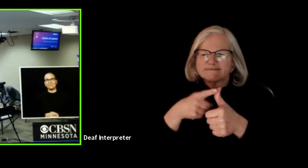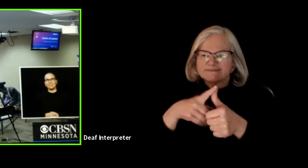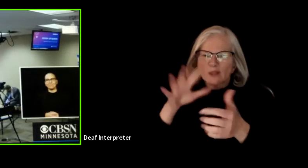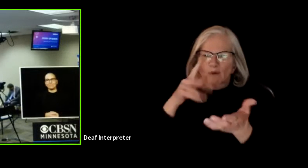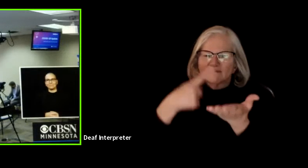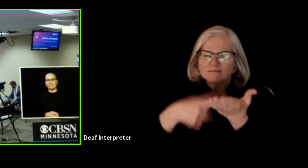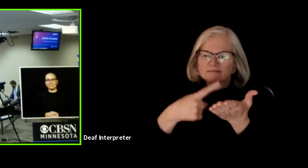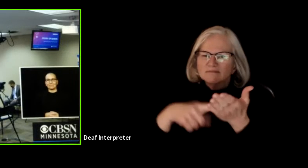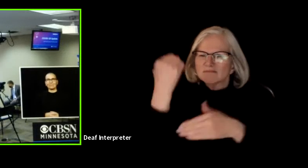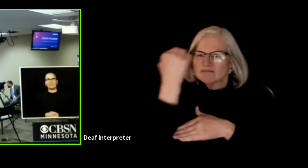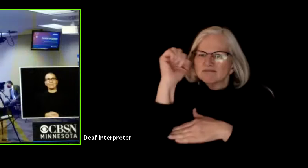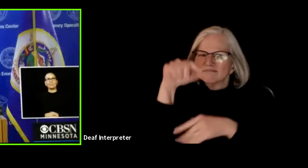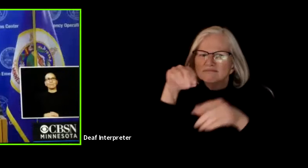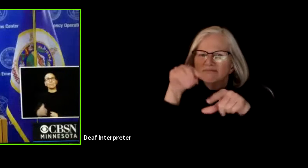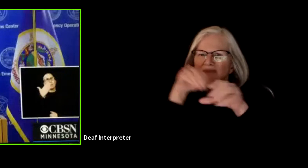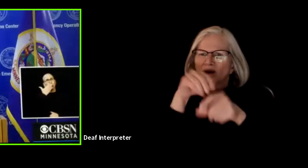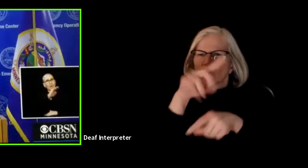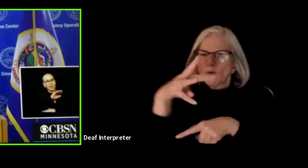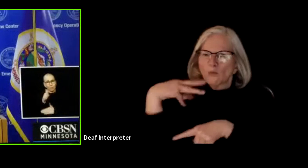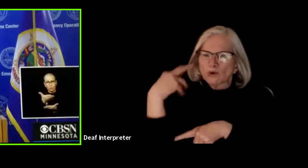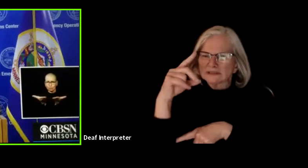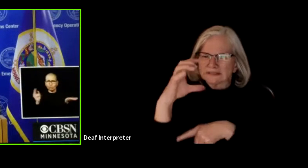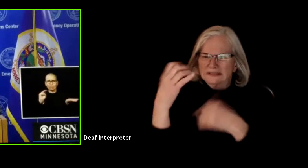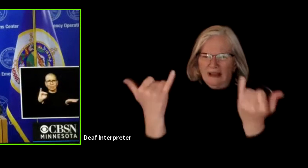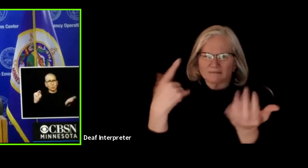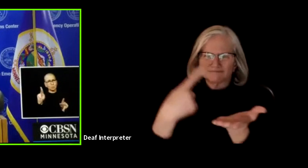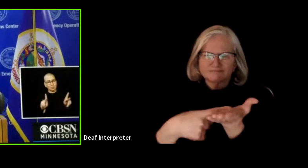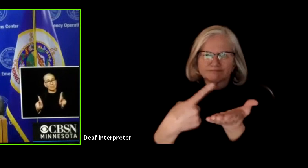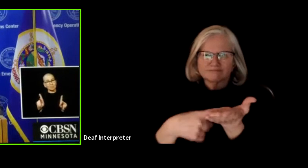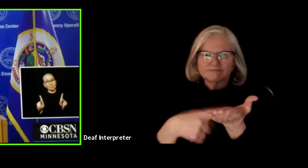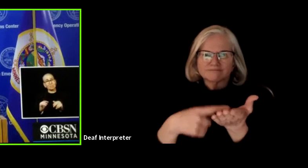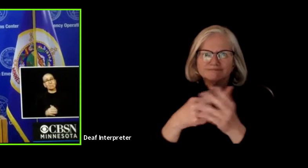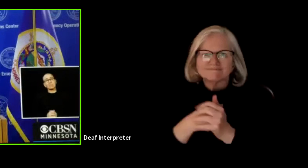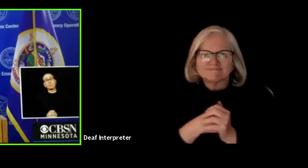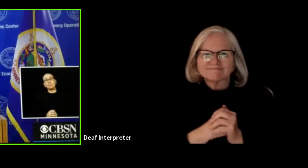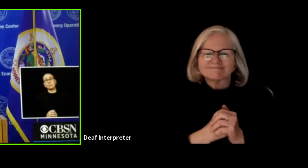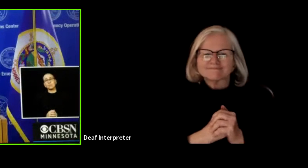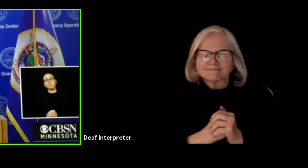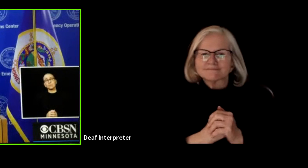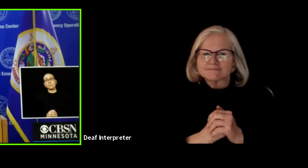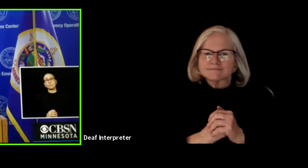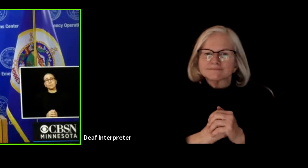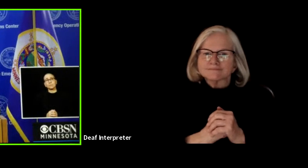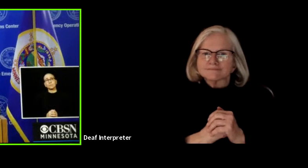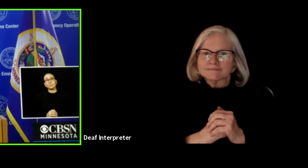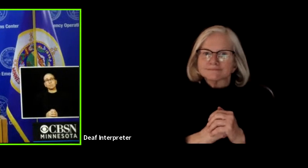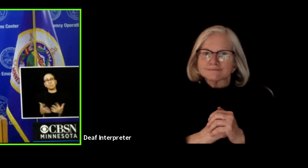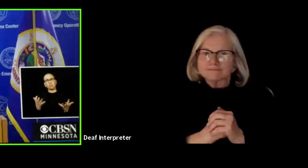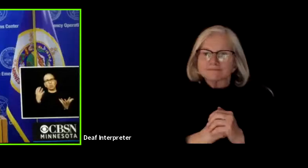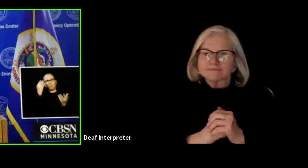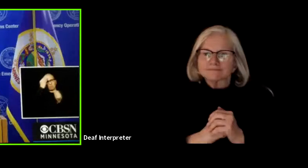≫ GOOD AFTERNOON, MINNESOTA. AS YOU'RE WE WILL AWARE OF, THERE'S BEEN DEVELOPMENTS IN D.C.